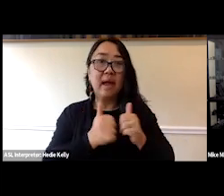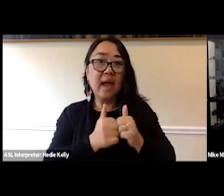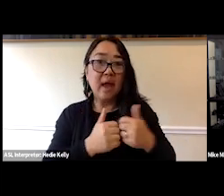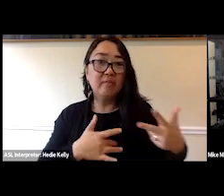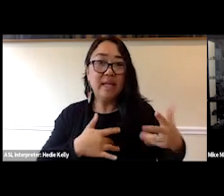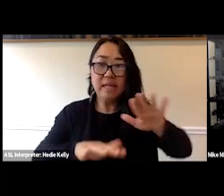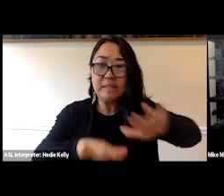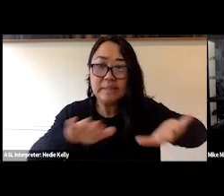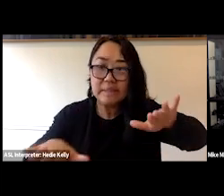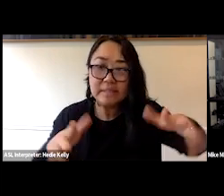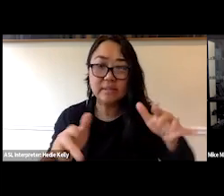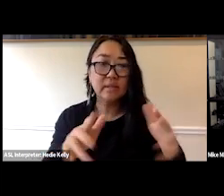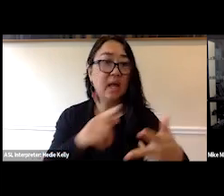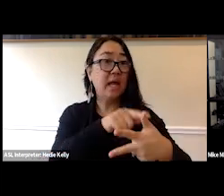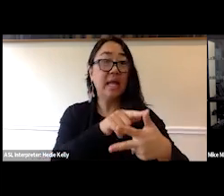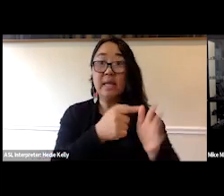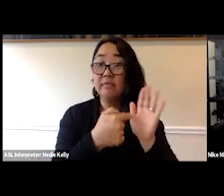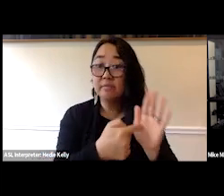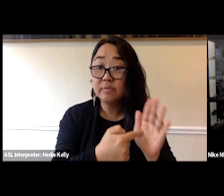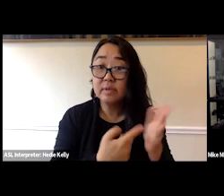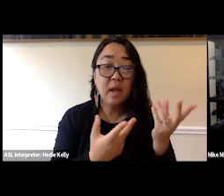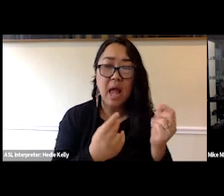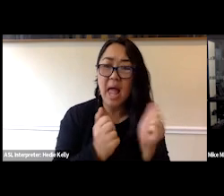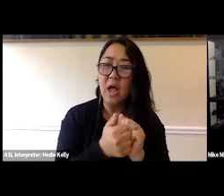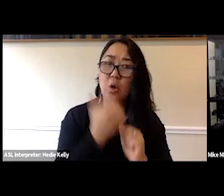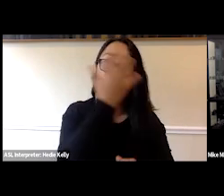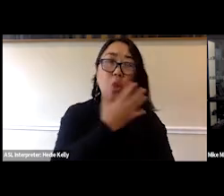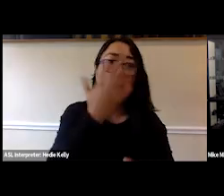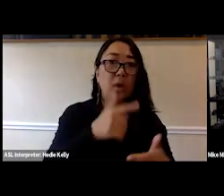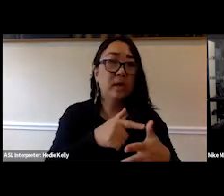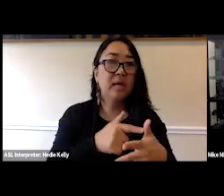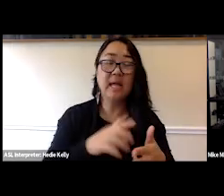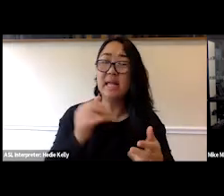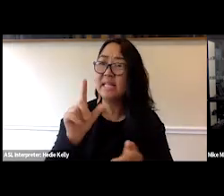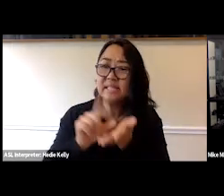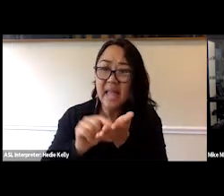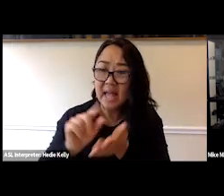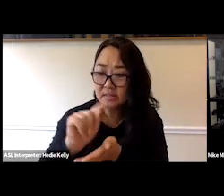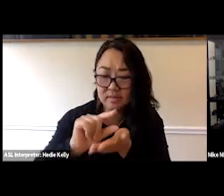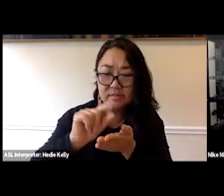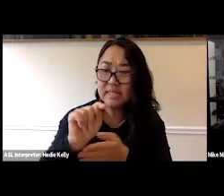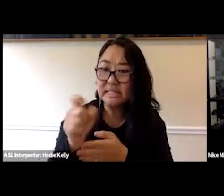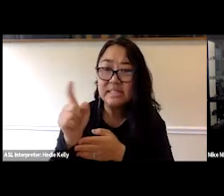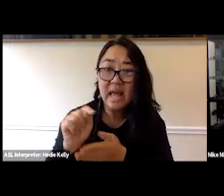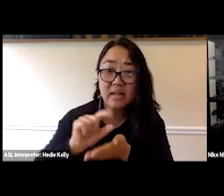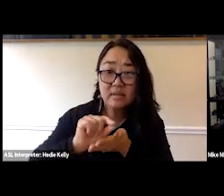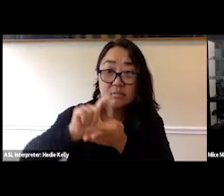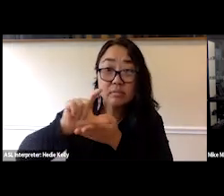Some examples of how does it look that you can ask yourself, is the text size big enough for someone to read? If they're low vision?